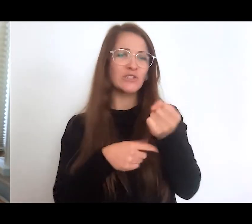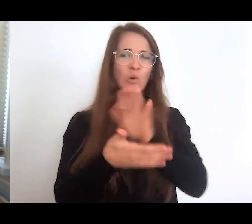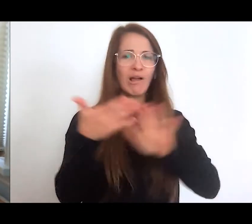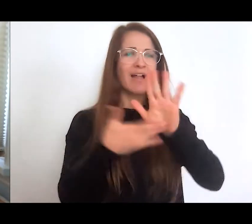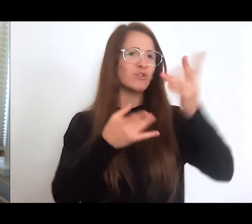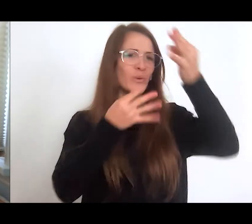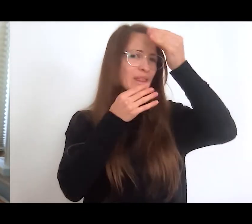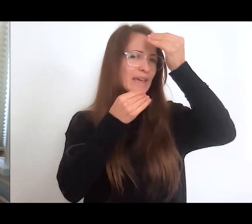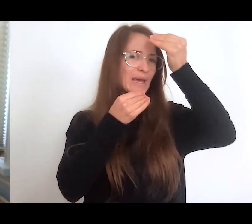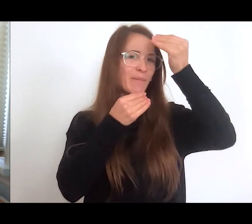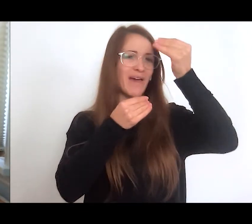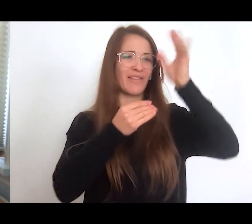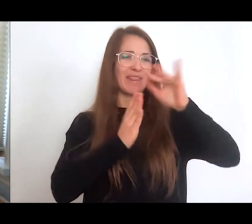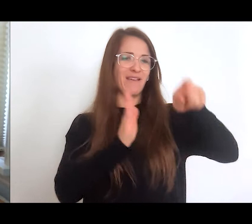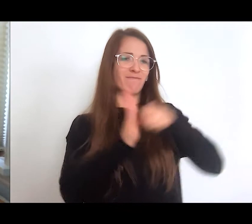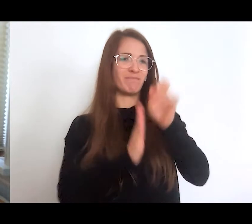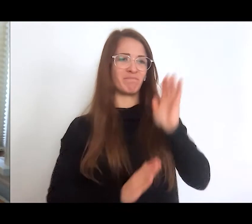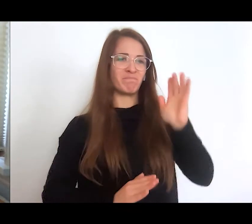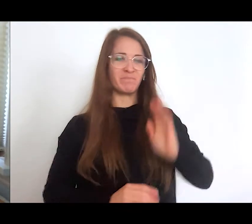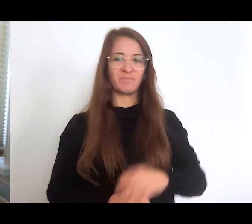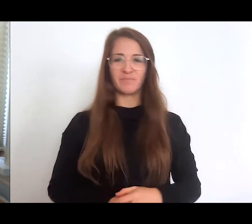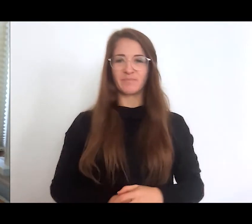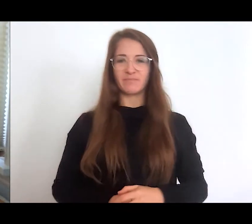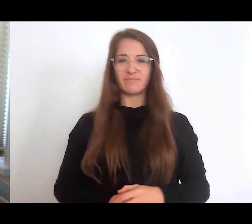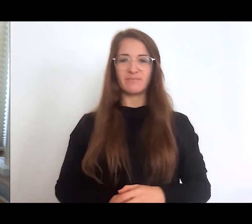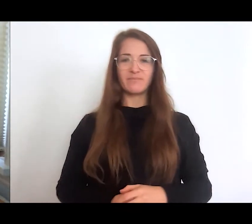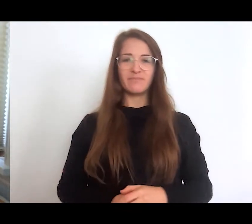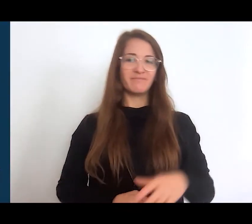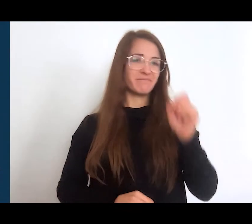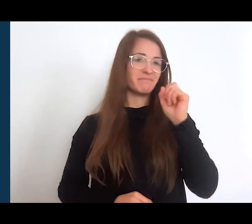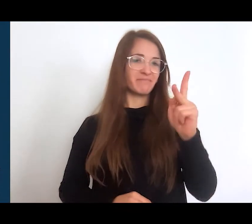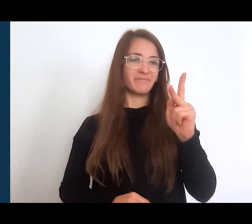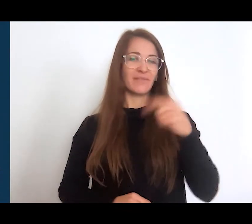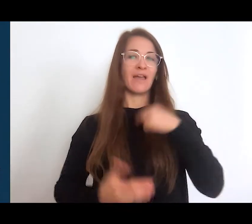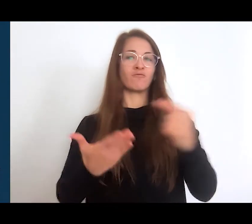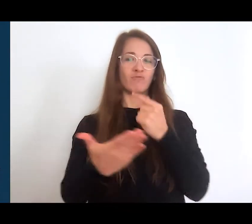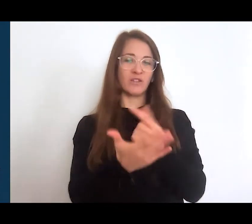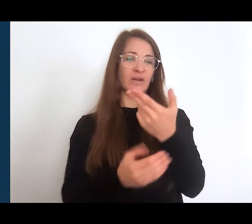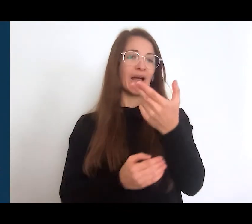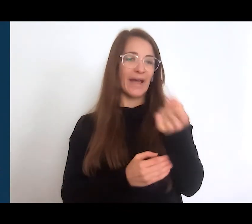END OF HIGH SCHOOL AND BEGINNING OF COLLEGE AND WHERE YOU WERE CONSIDERING AT THAT POINT.